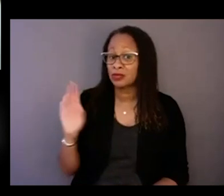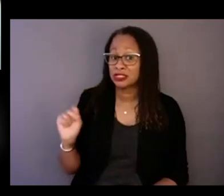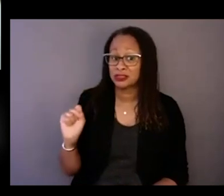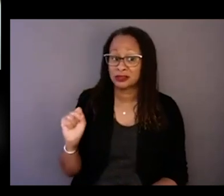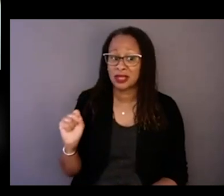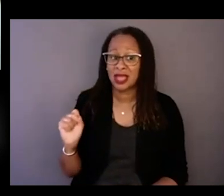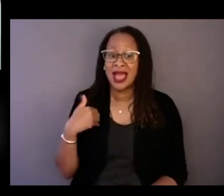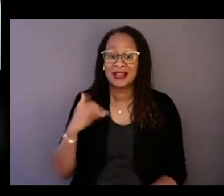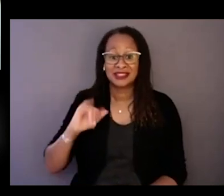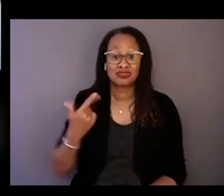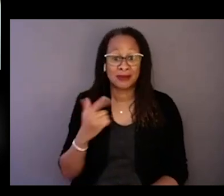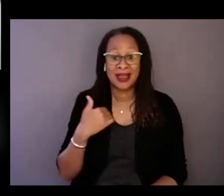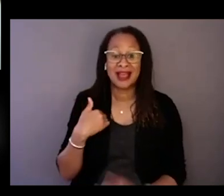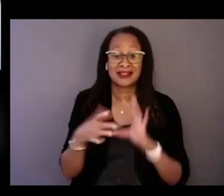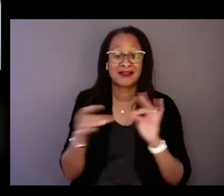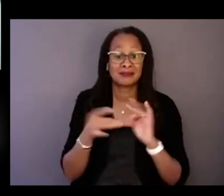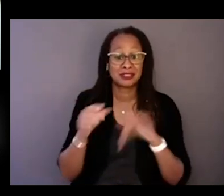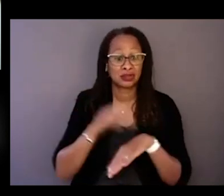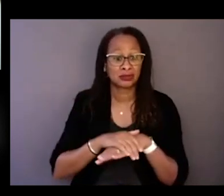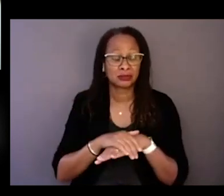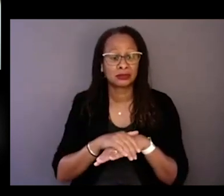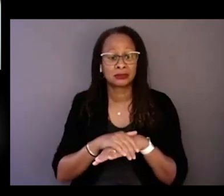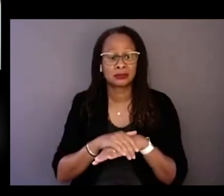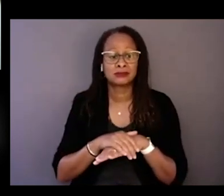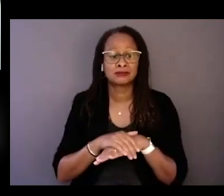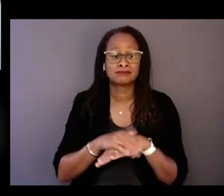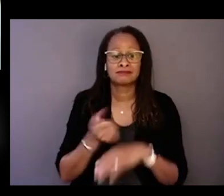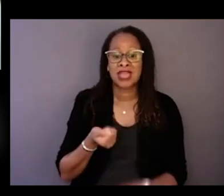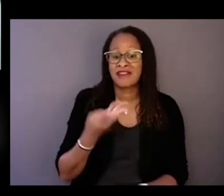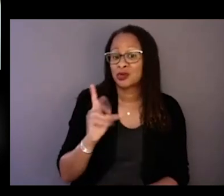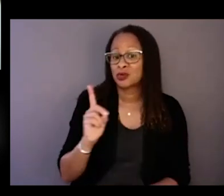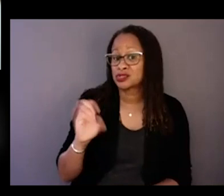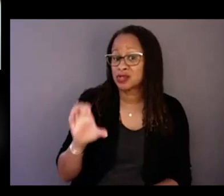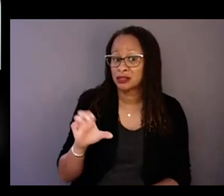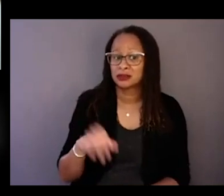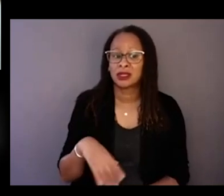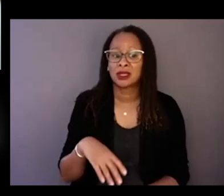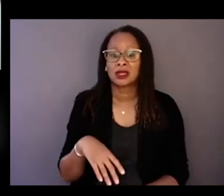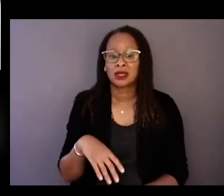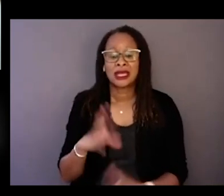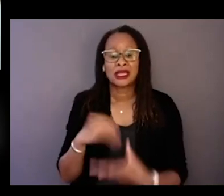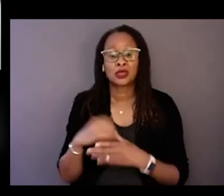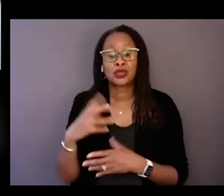has commented on the few documentaries besides yours that are also out there about her.